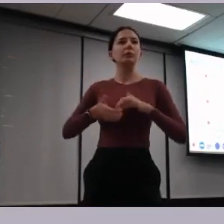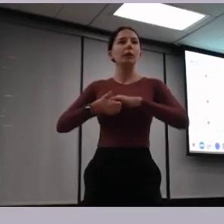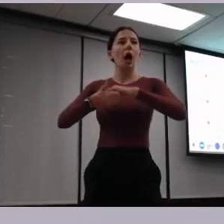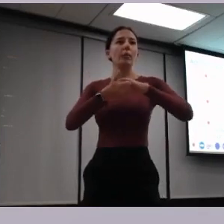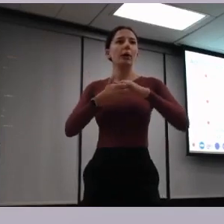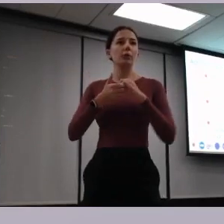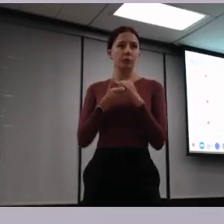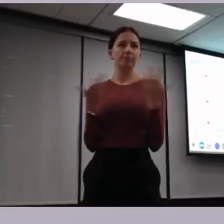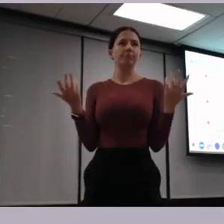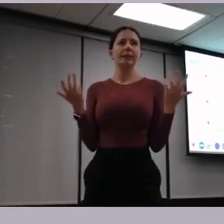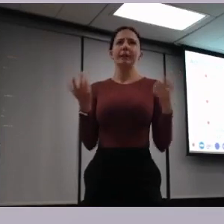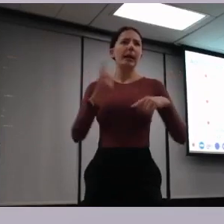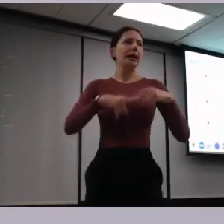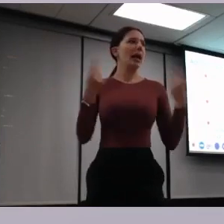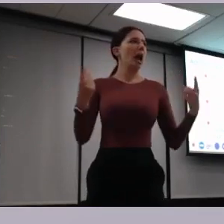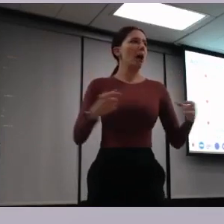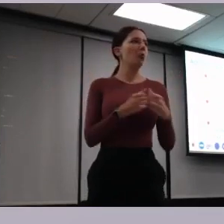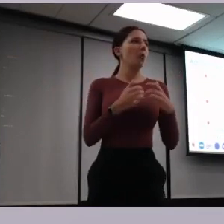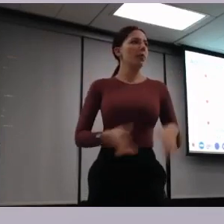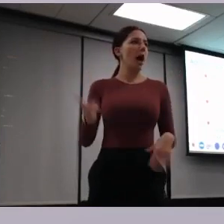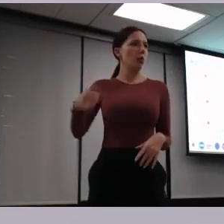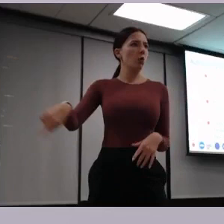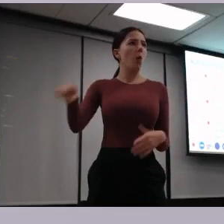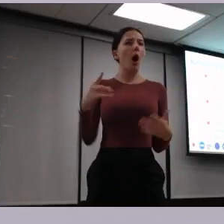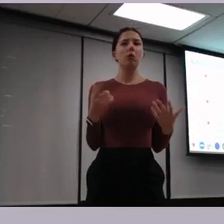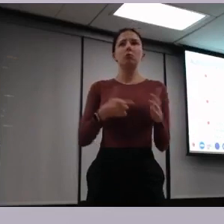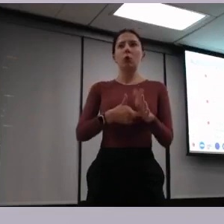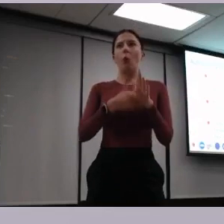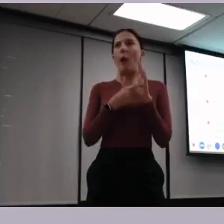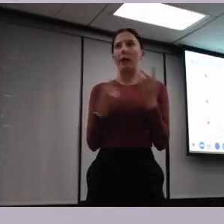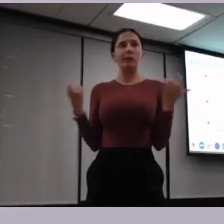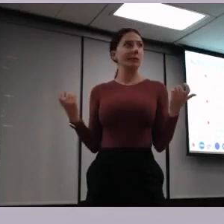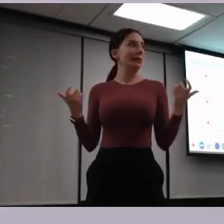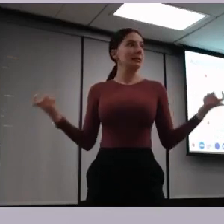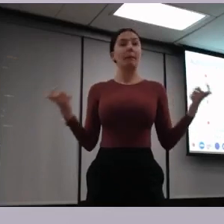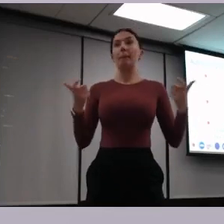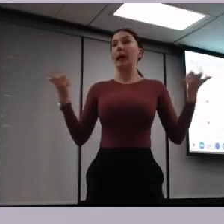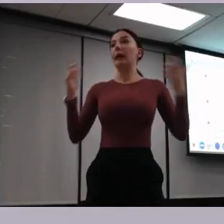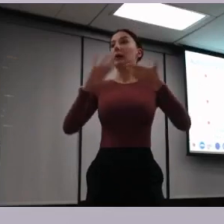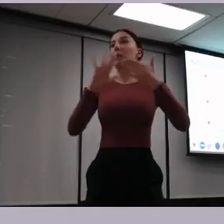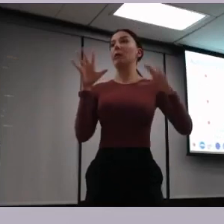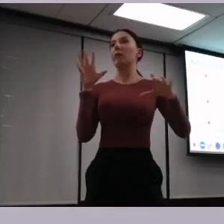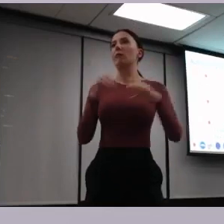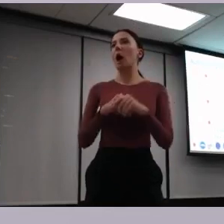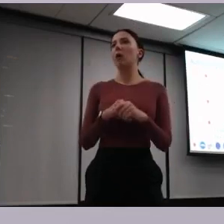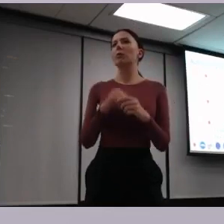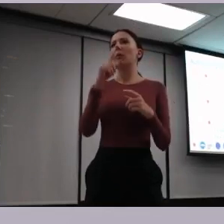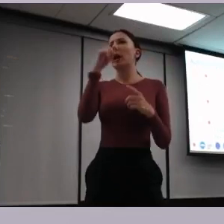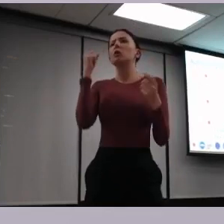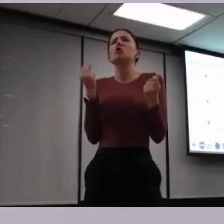It requires this collective community because there's there's so much that can be done.